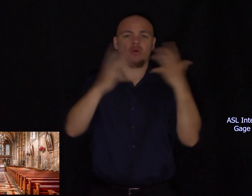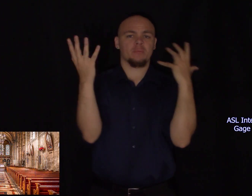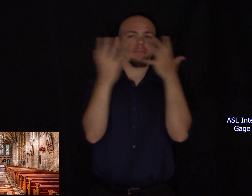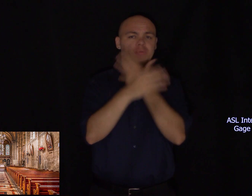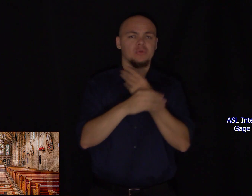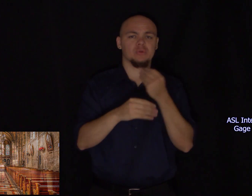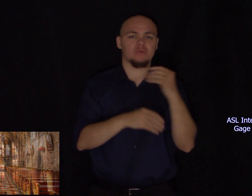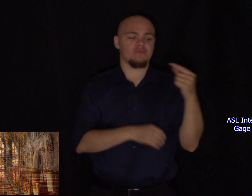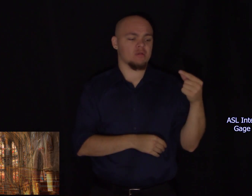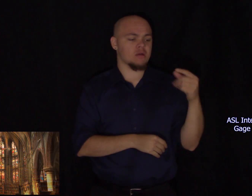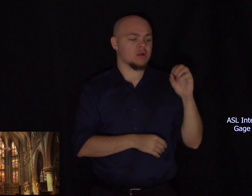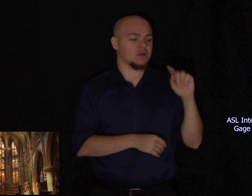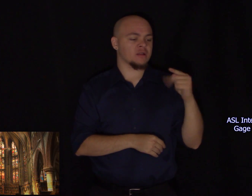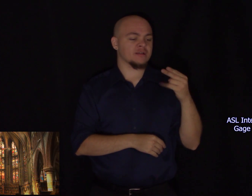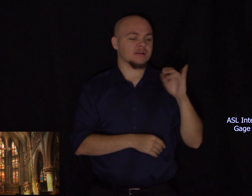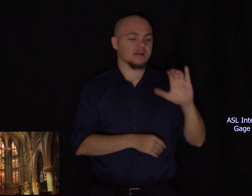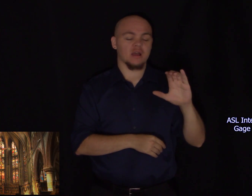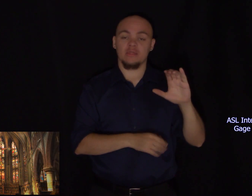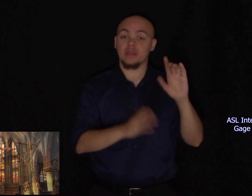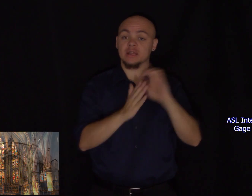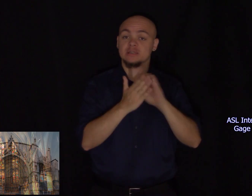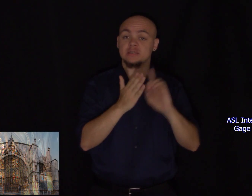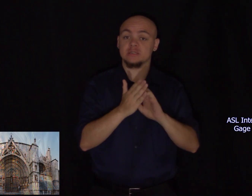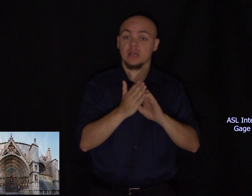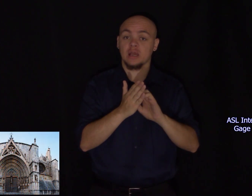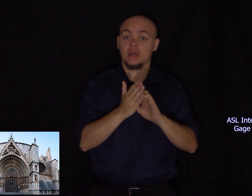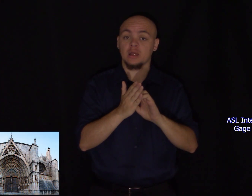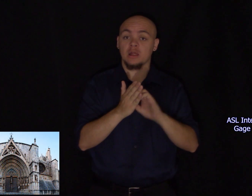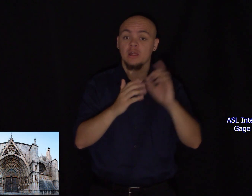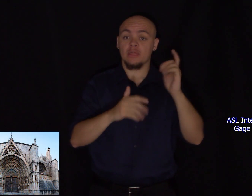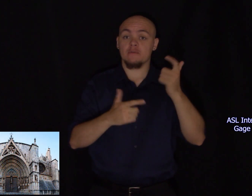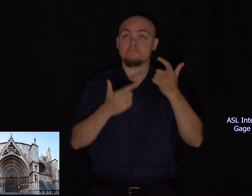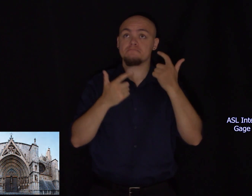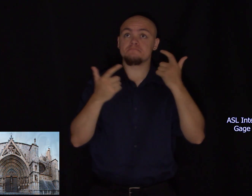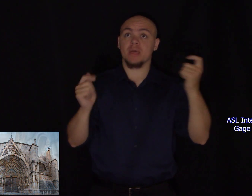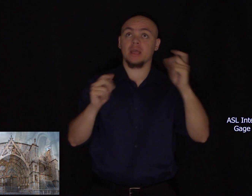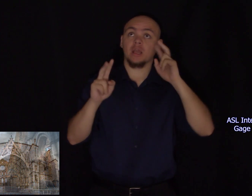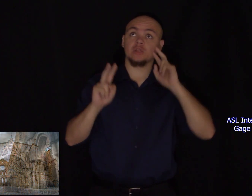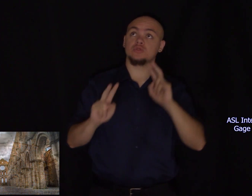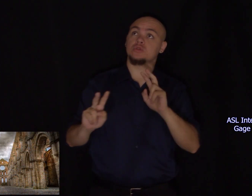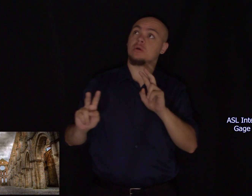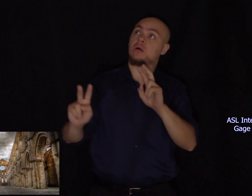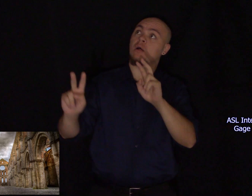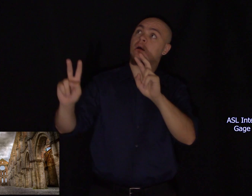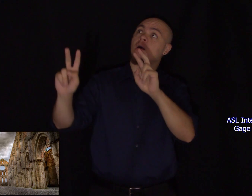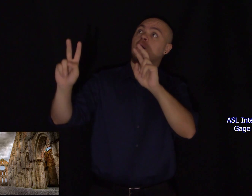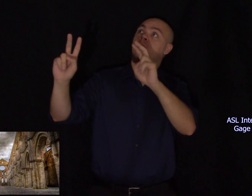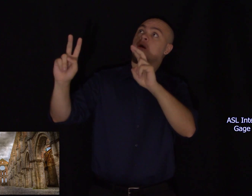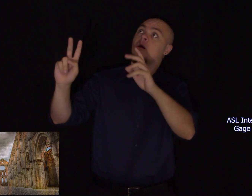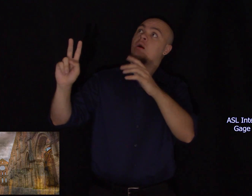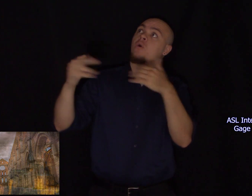that are still standing with their beautiful gothic designs they were designed to lift your